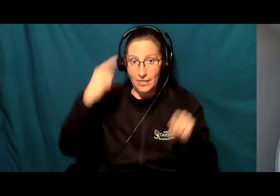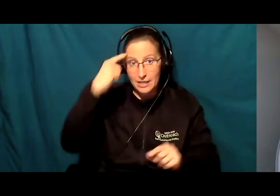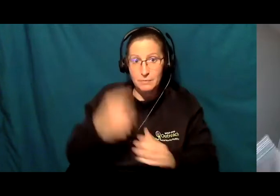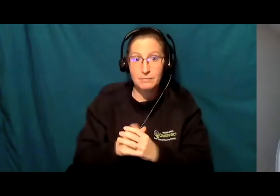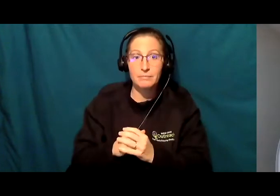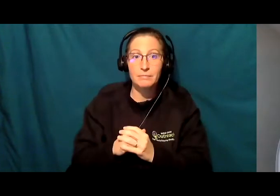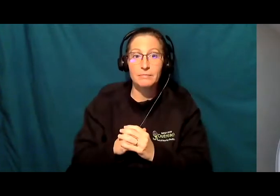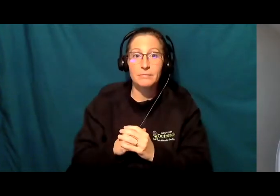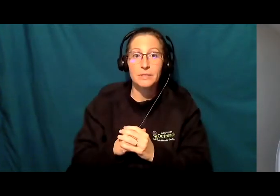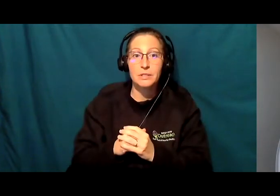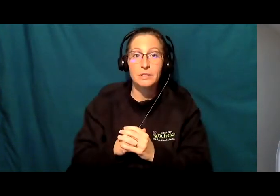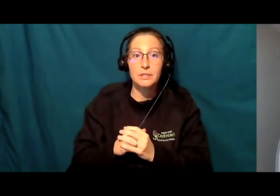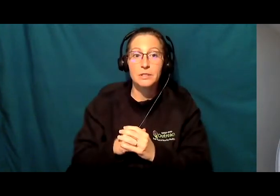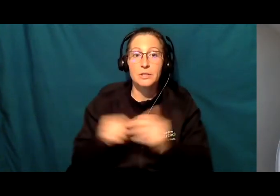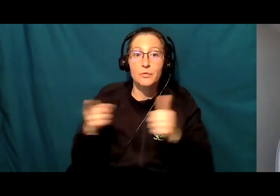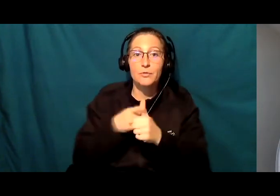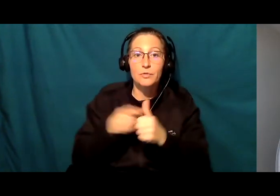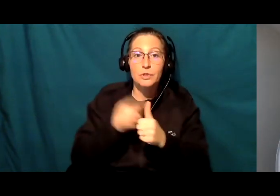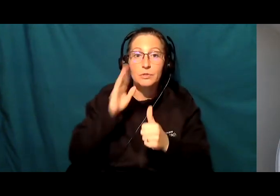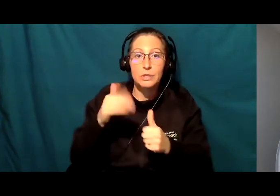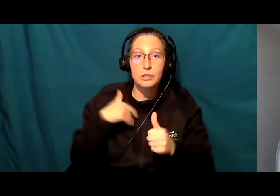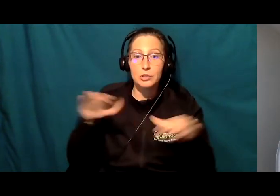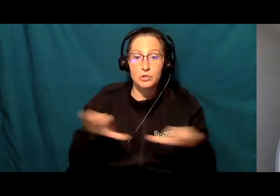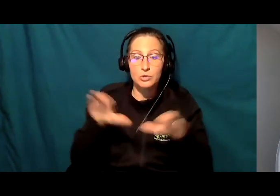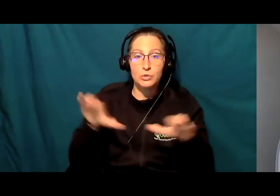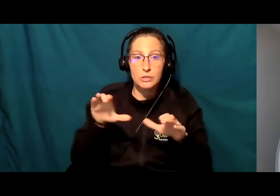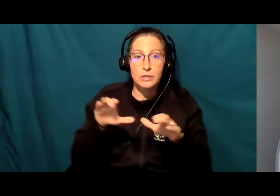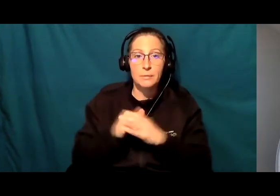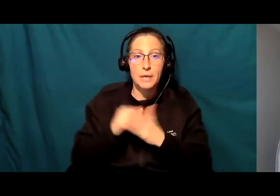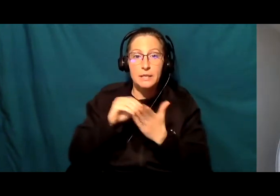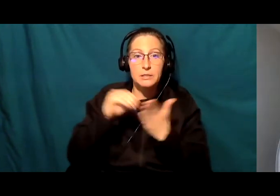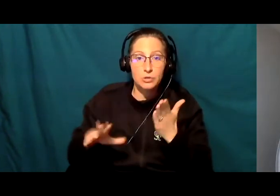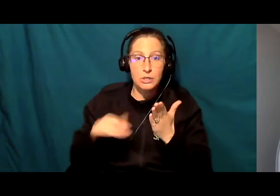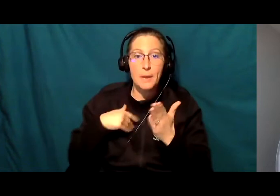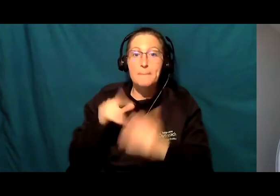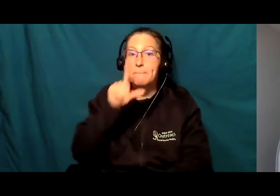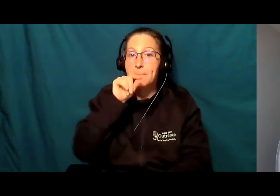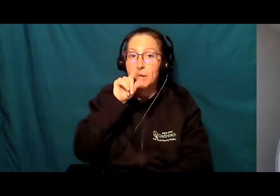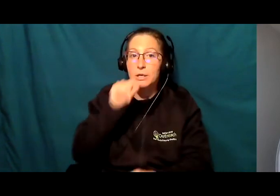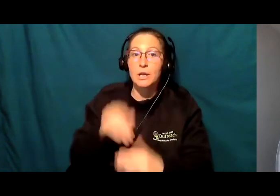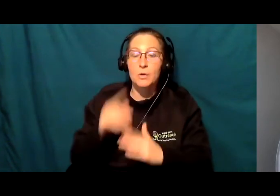So first, we're going to do, if my student loves birds, I'm going to show her a bird and talk